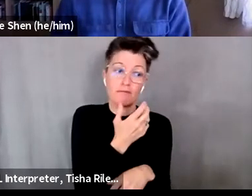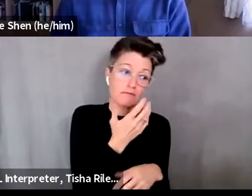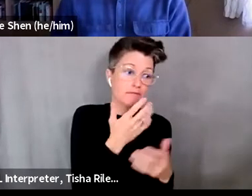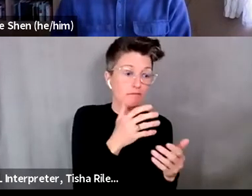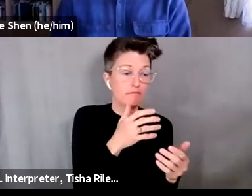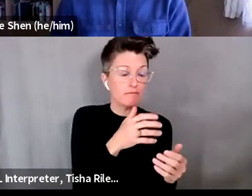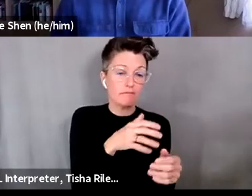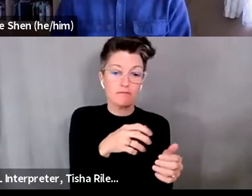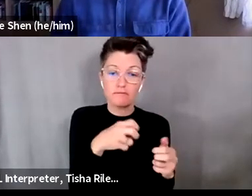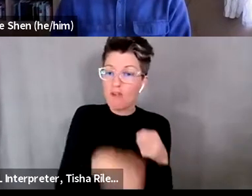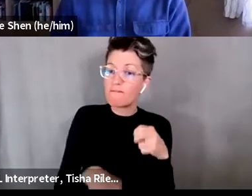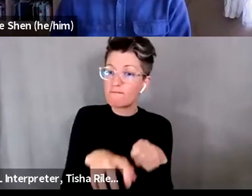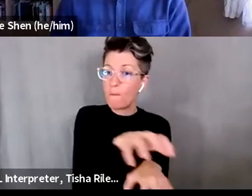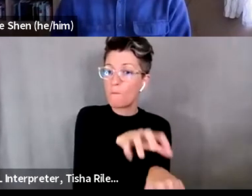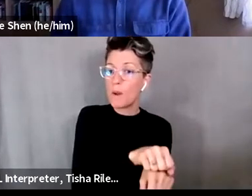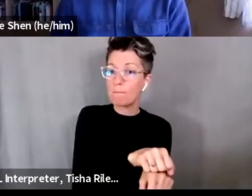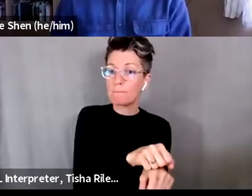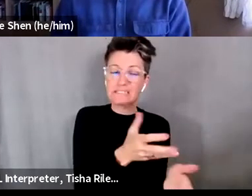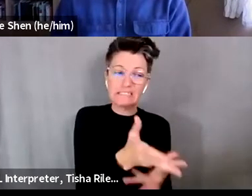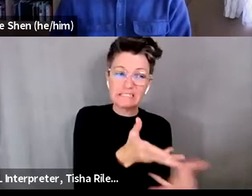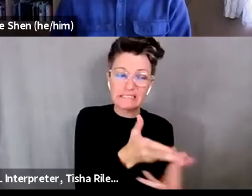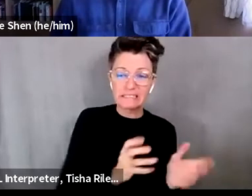I, I believe there's so much about how